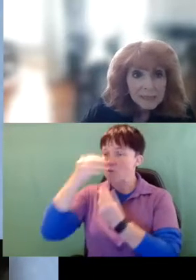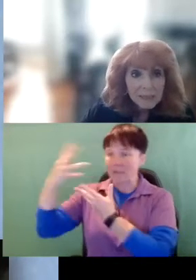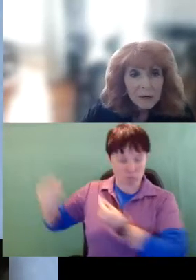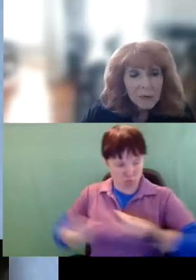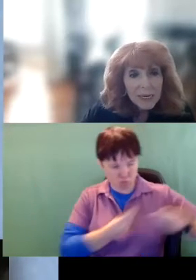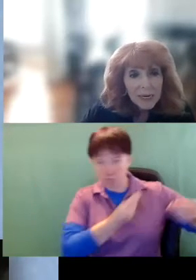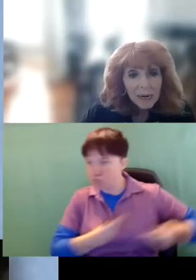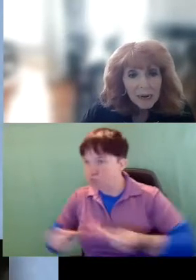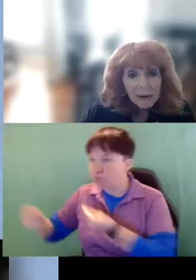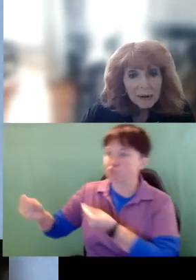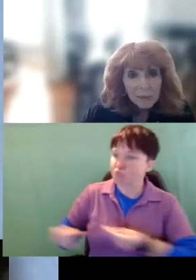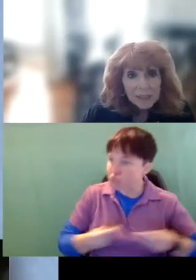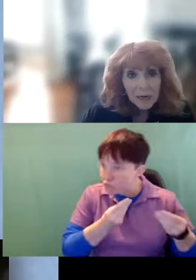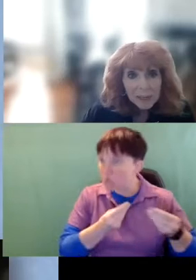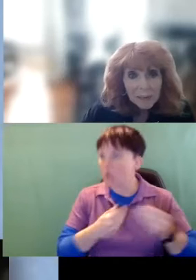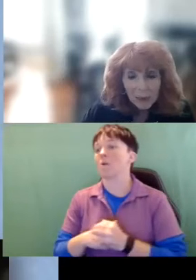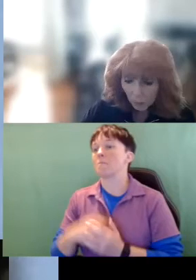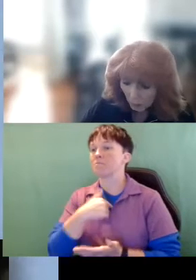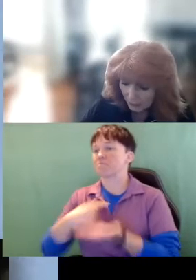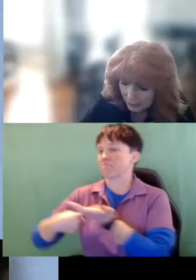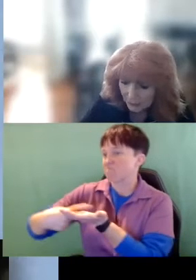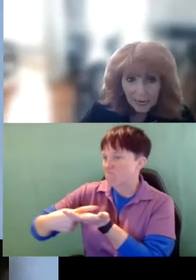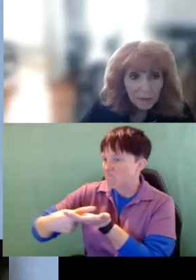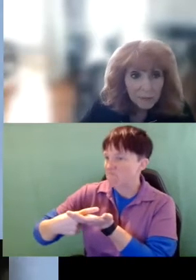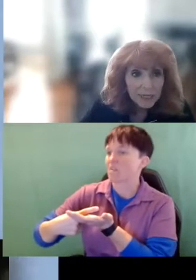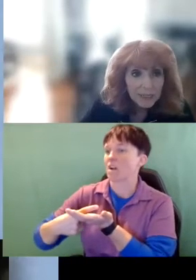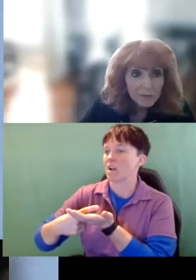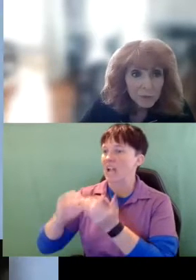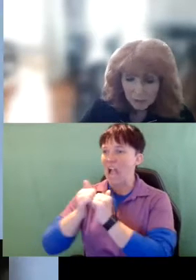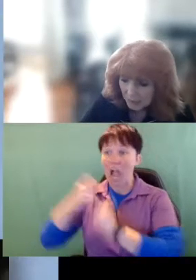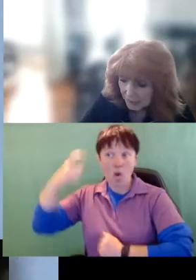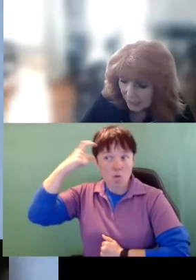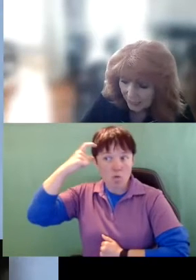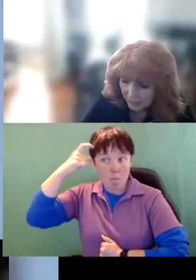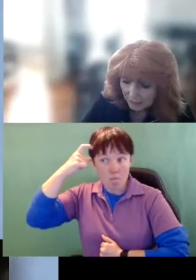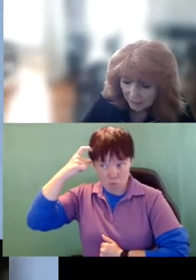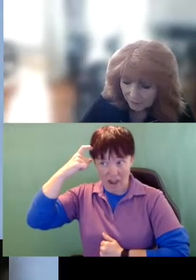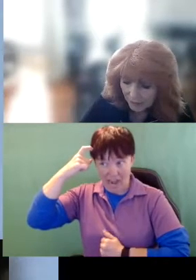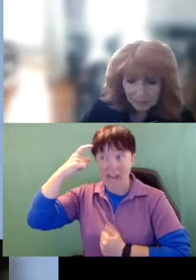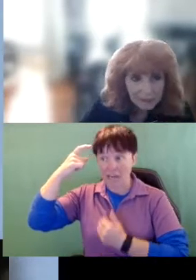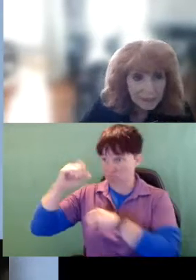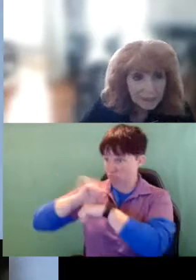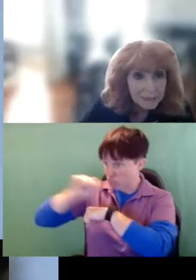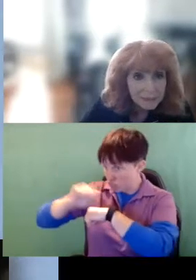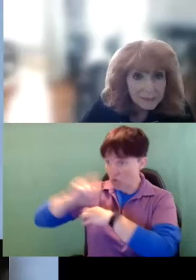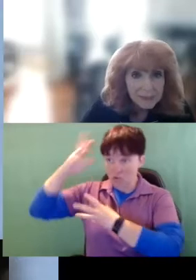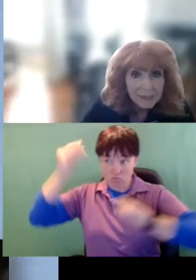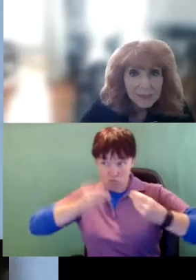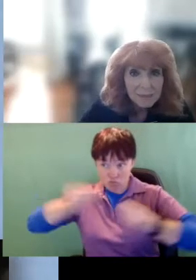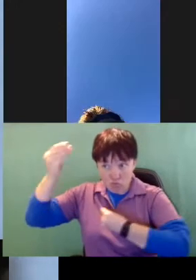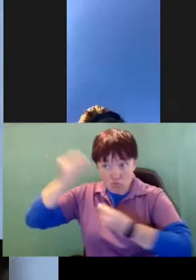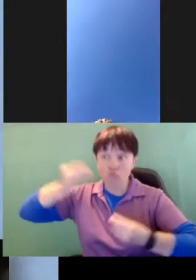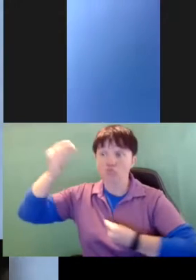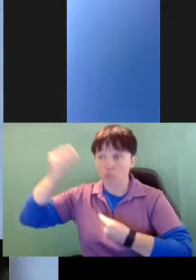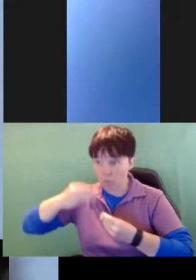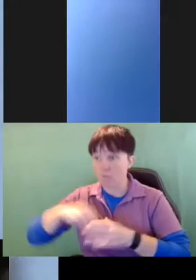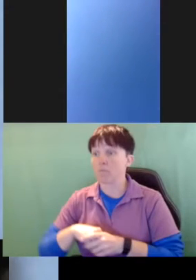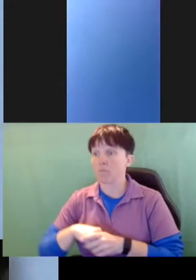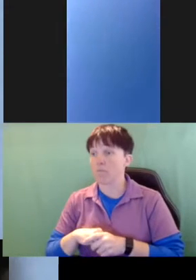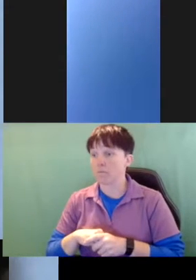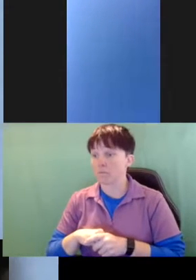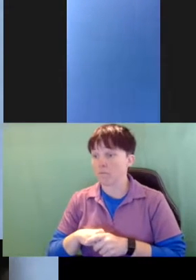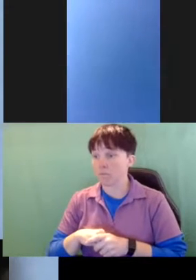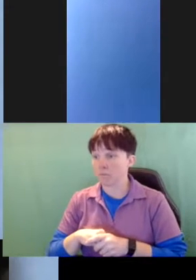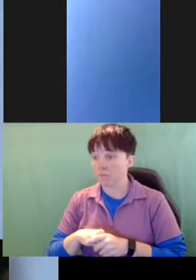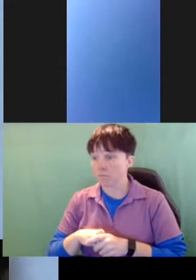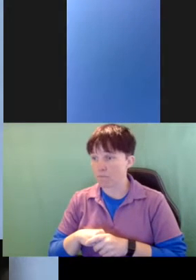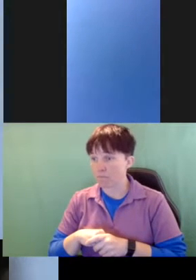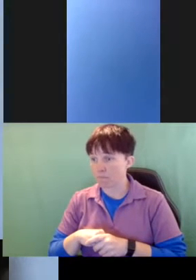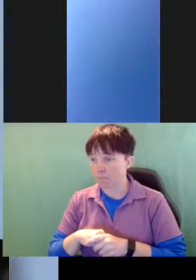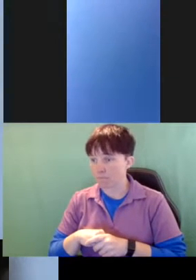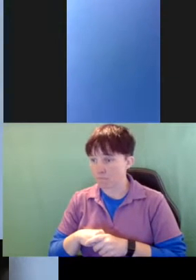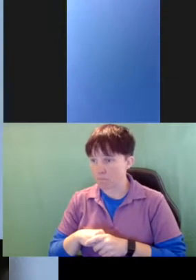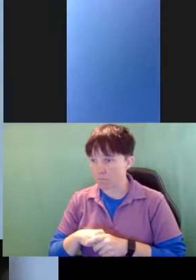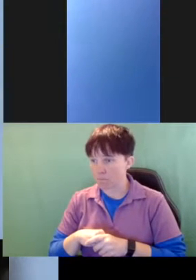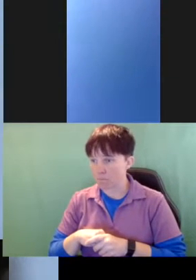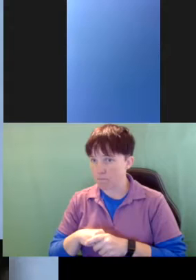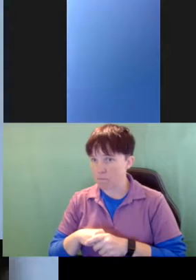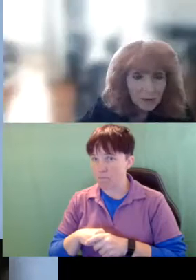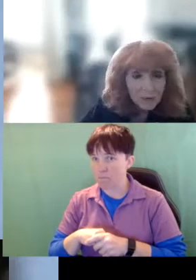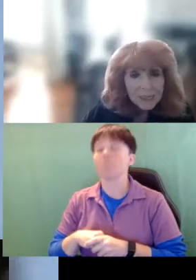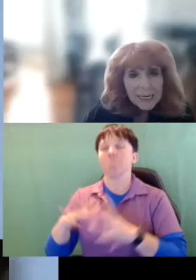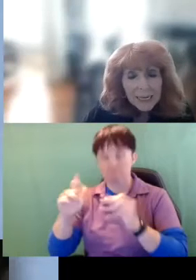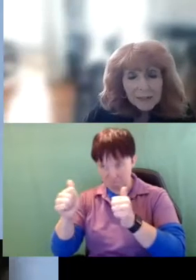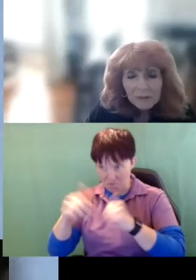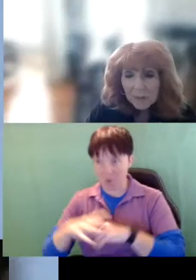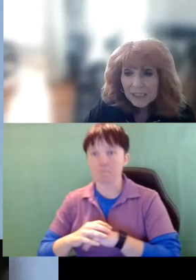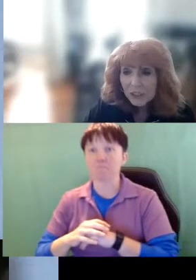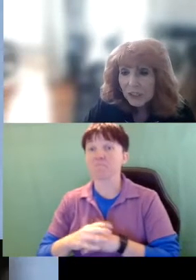So we talk about what, how the brain forms. And look at that there we go. Information